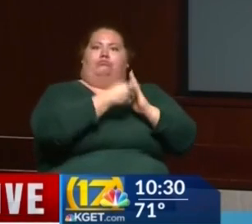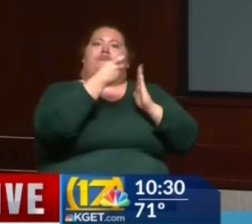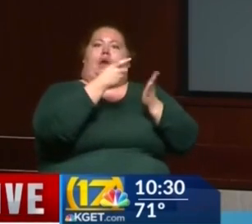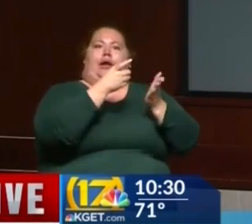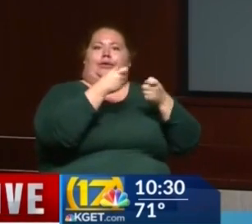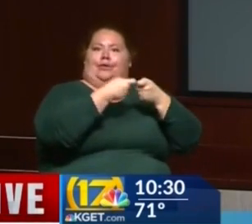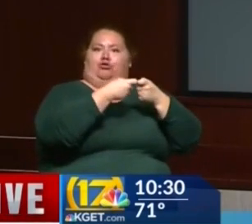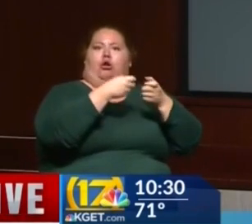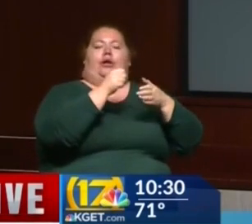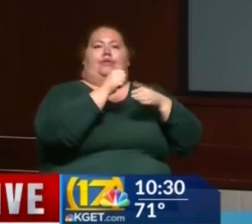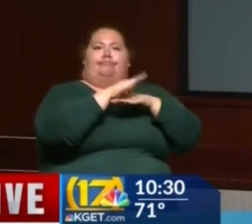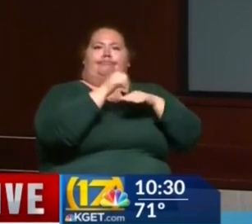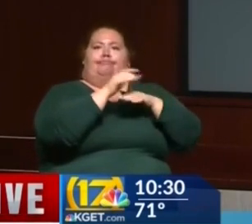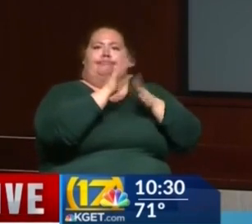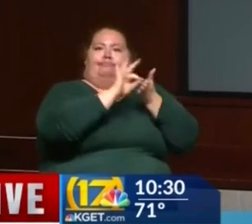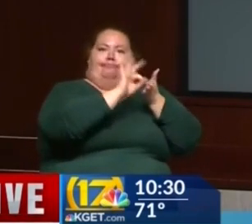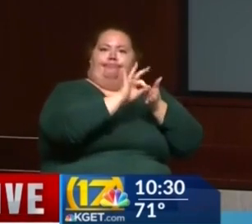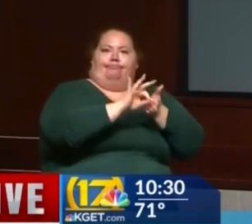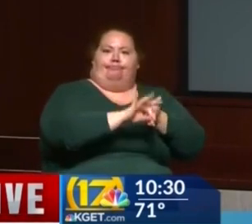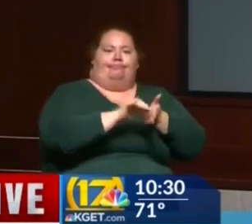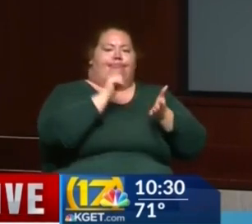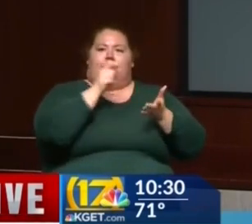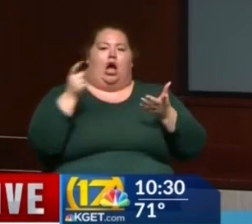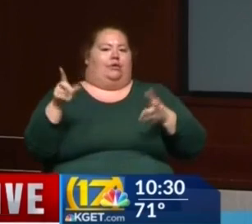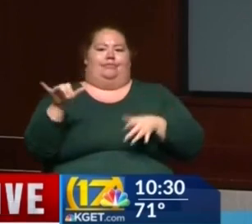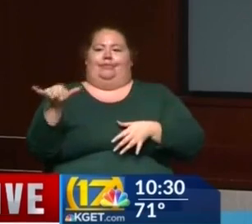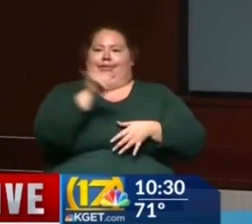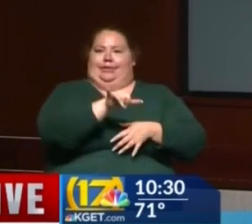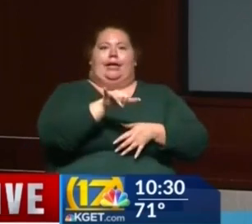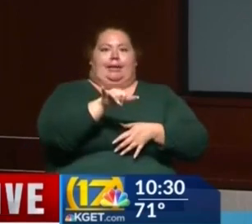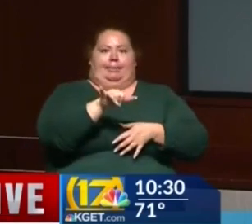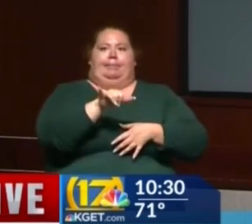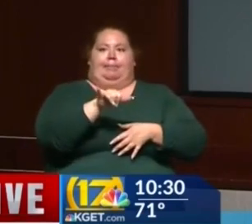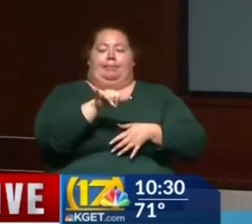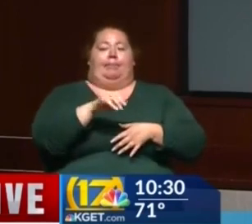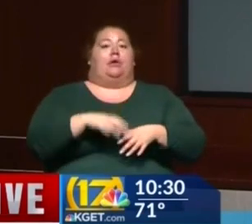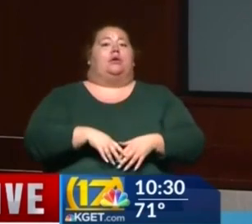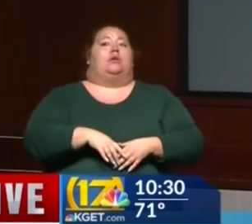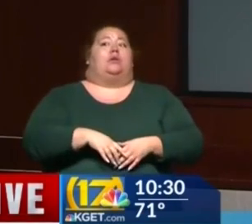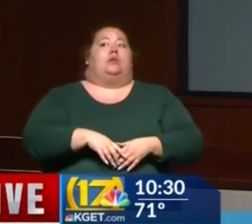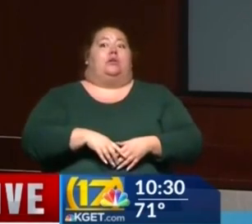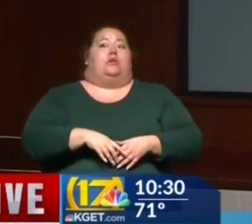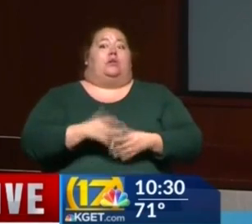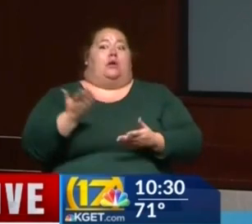THIS THESE TESTS WERE NOT BEING USED TO ACCOUNT THE TESTING RATE WHICH WAS USED TO